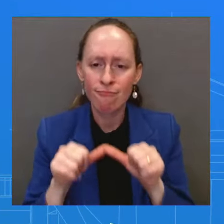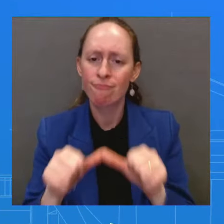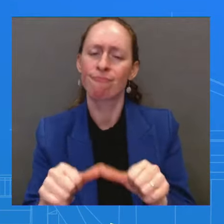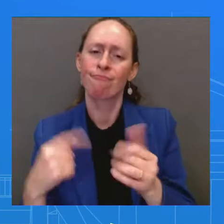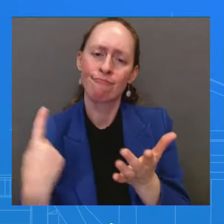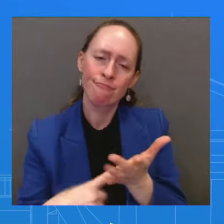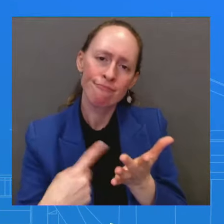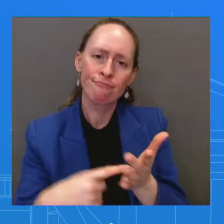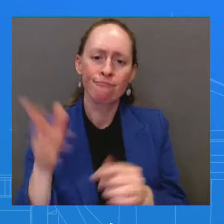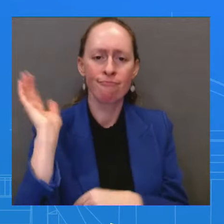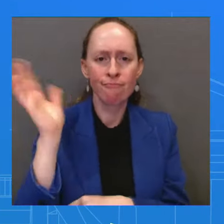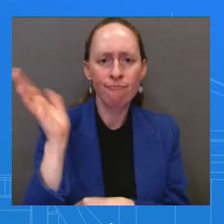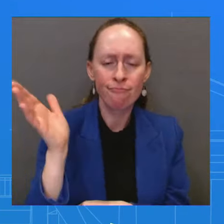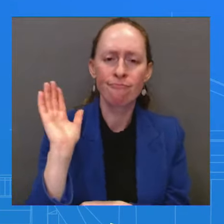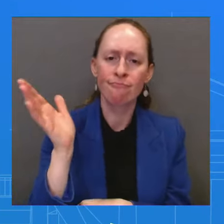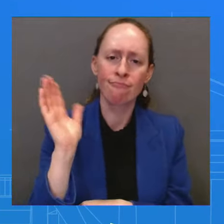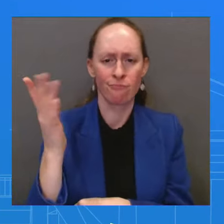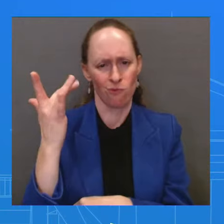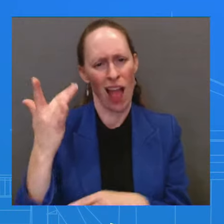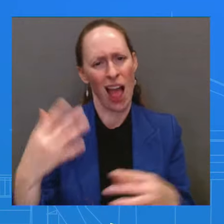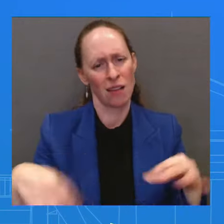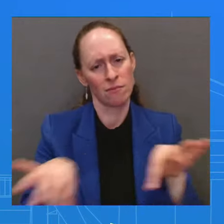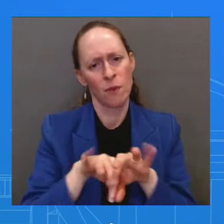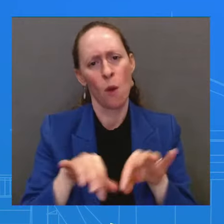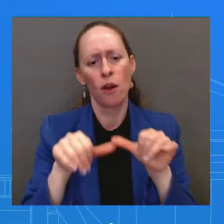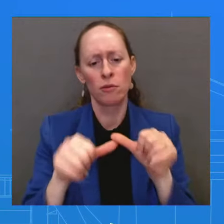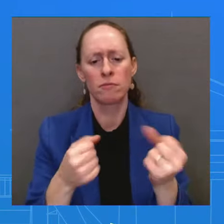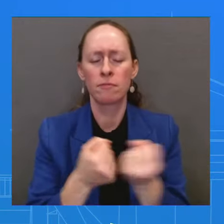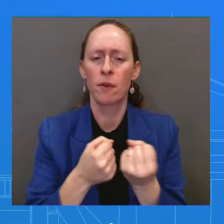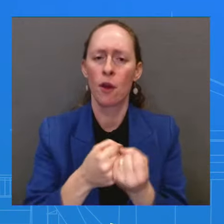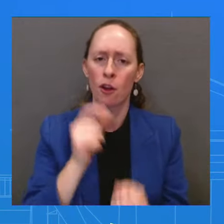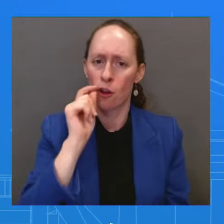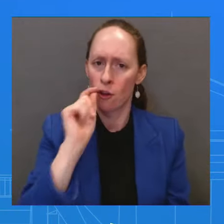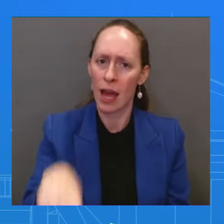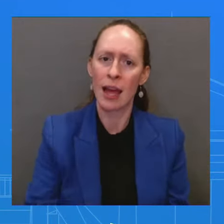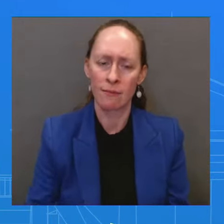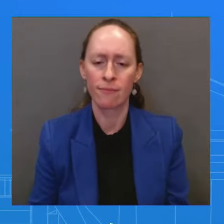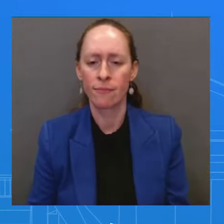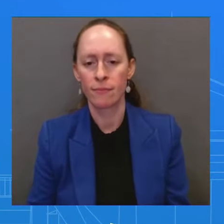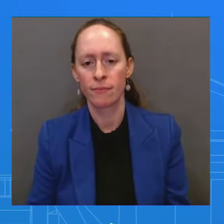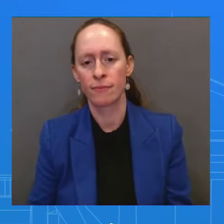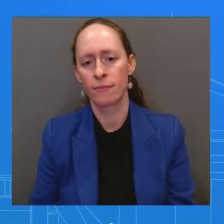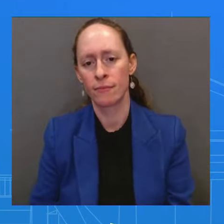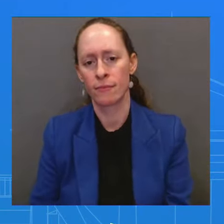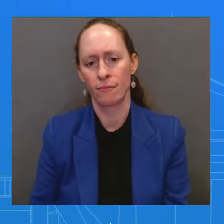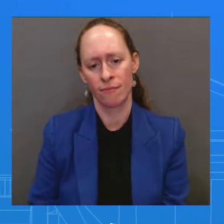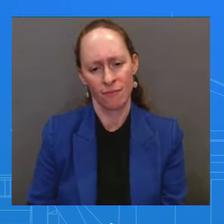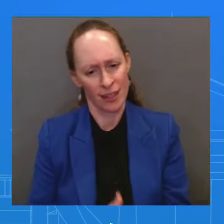they continue to fight against this tyranny. And the President is going to continue to do that. That hasn't changed. None of that has changed.